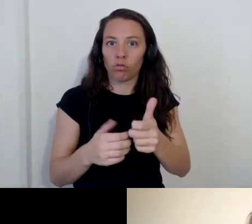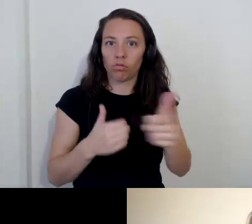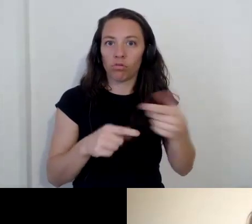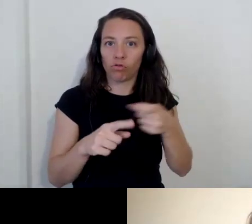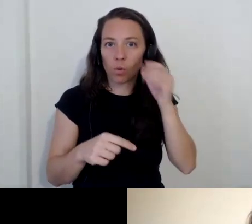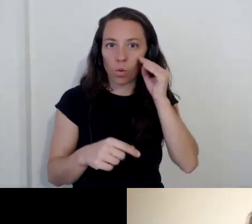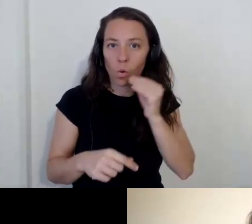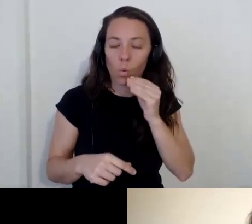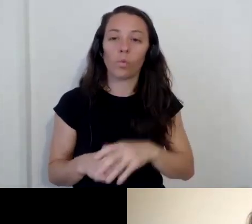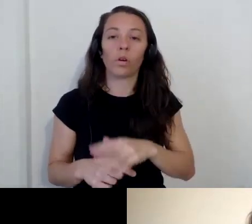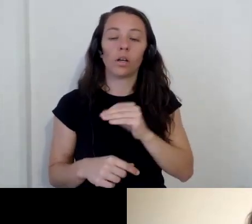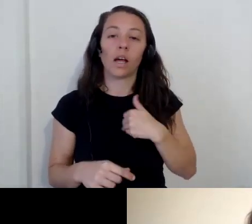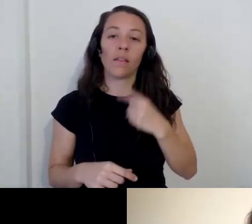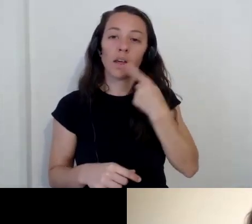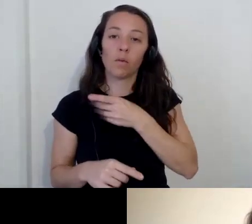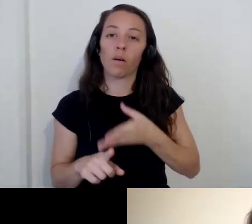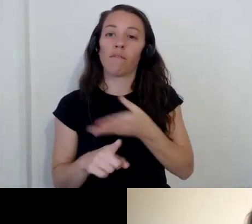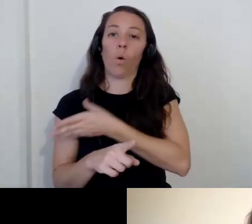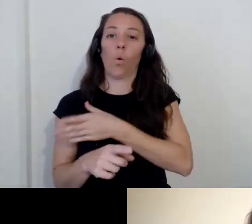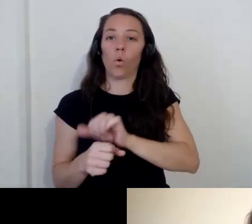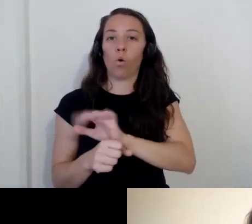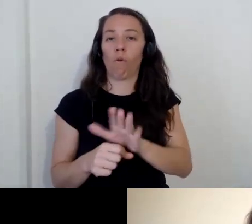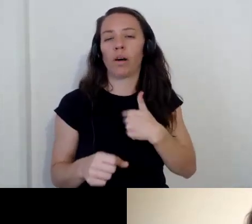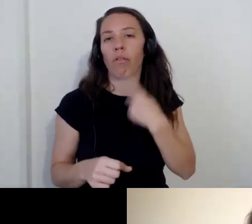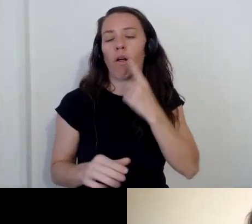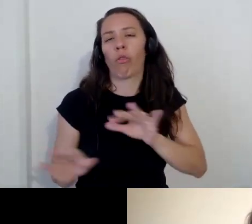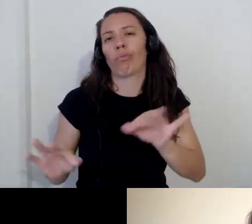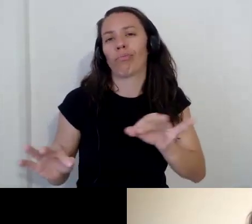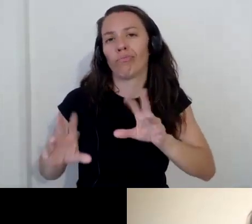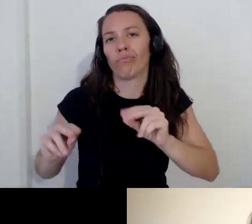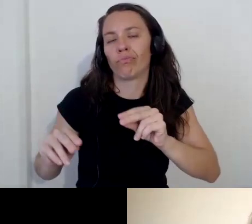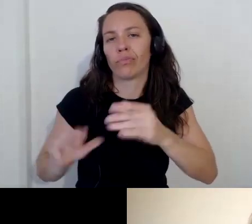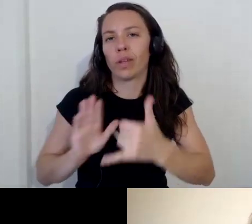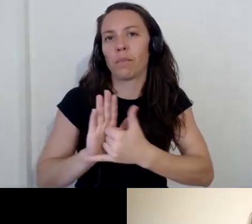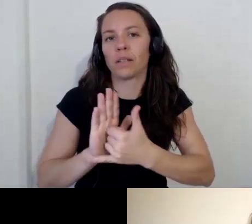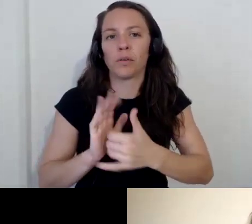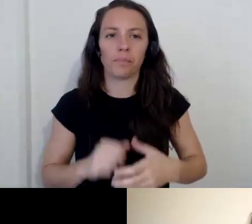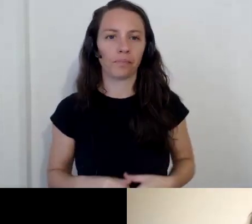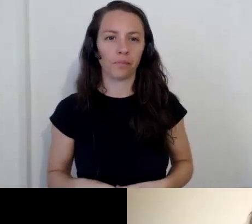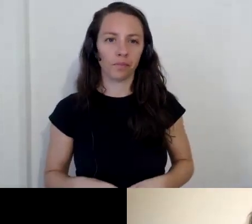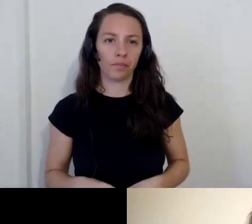whereas I think before COVID people didn't think that that could be possible. But...